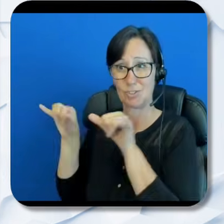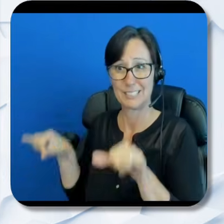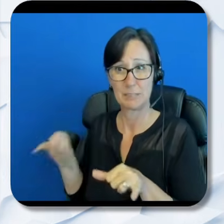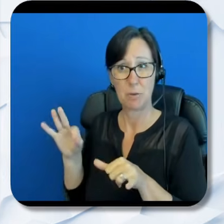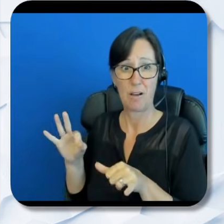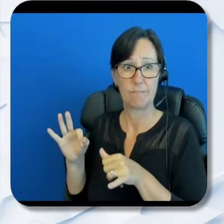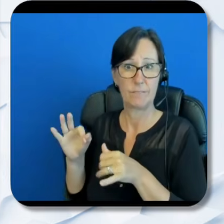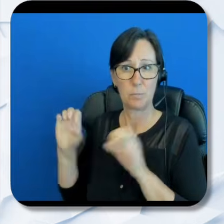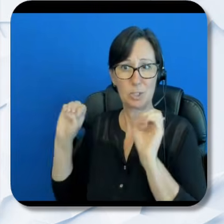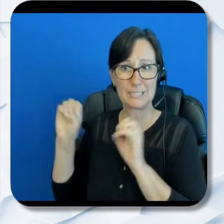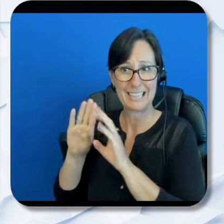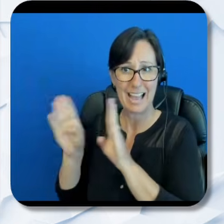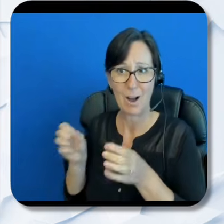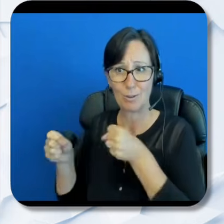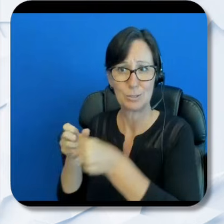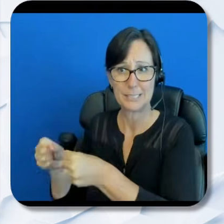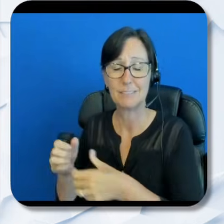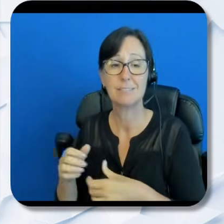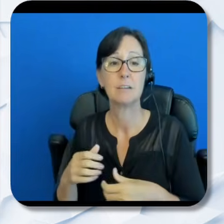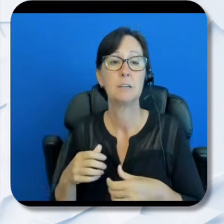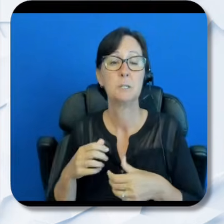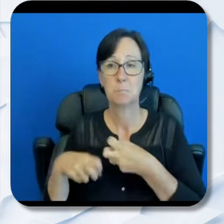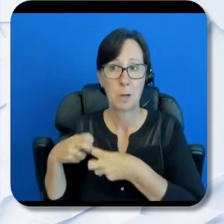And we're gonna talk about a couple legislative and budgetary items as